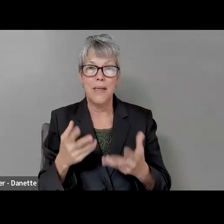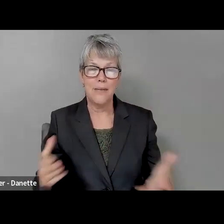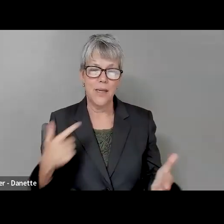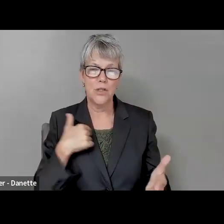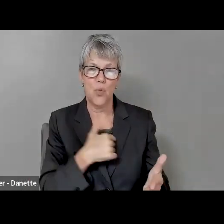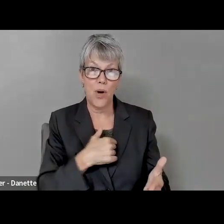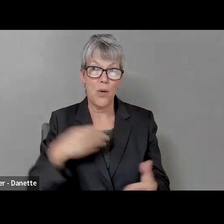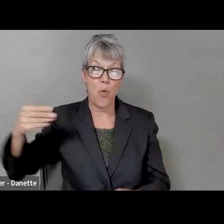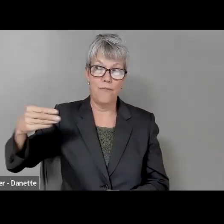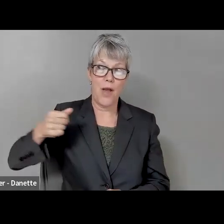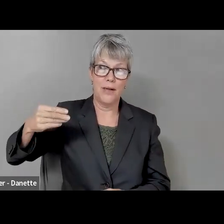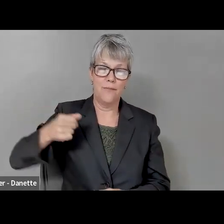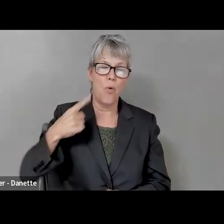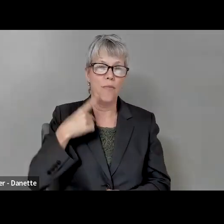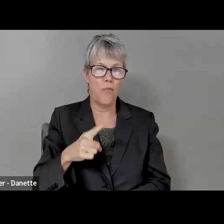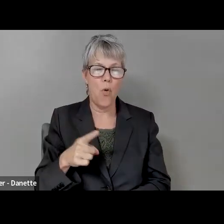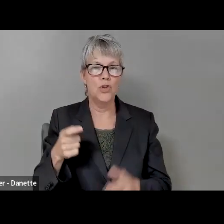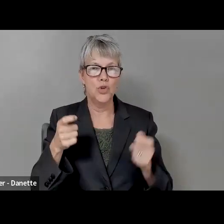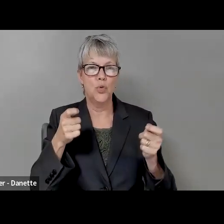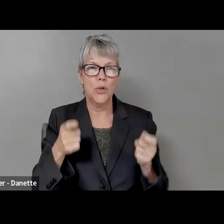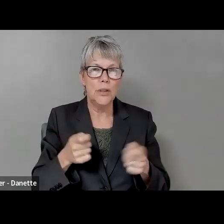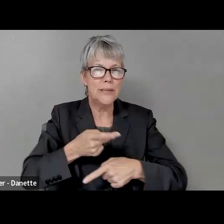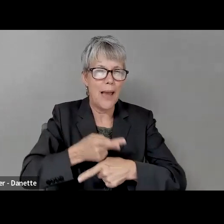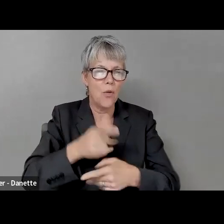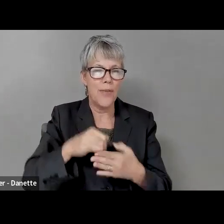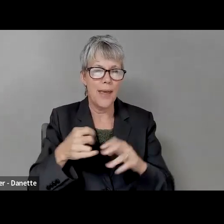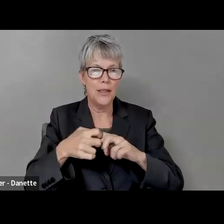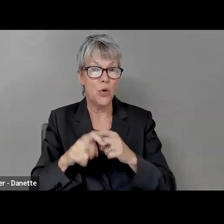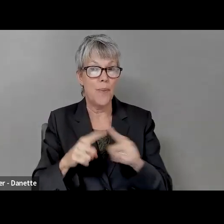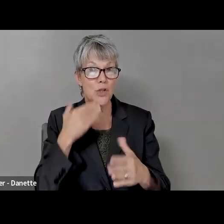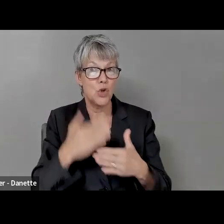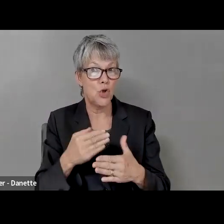Kelly Crosbie (she/her): but it's an issue, so it's a good metric to watch for all of us. Kelly Crosbie (she/her): All right. Next slide.